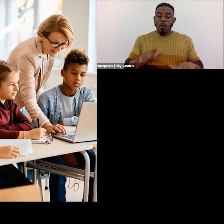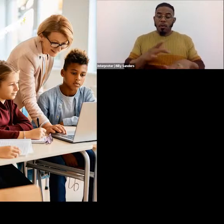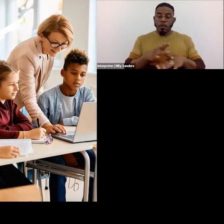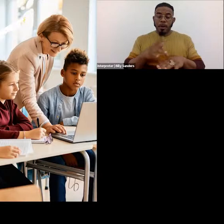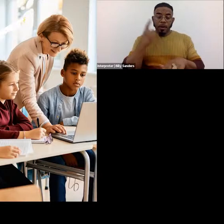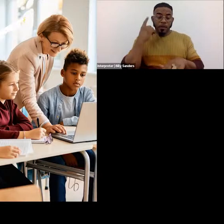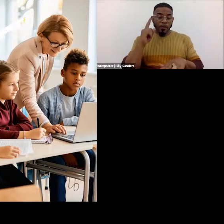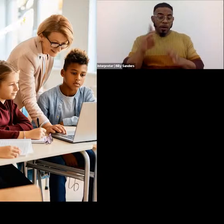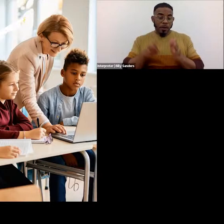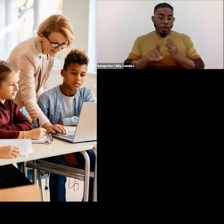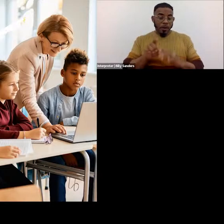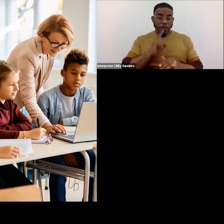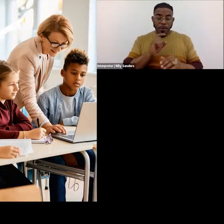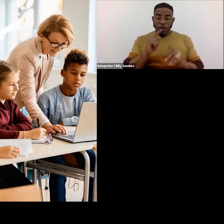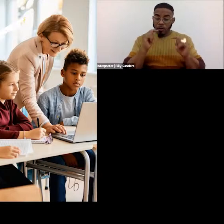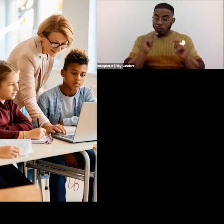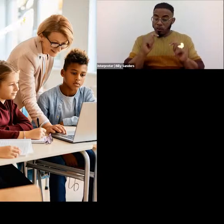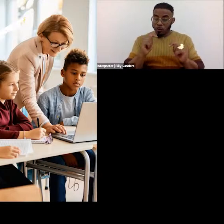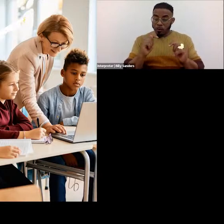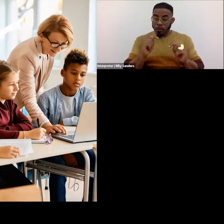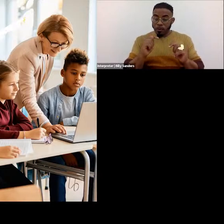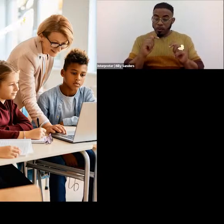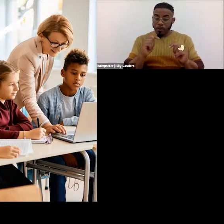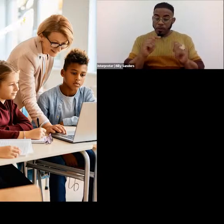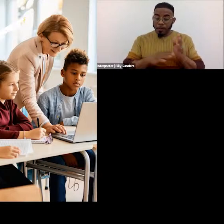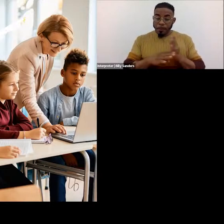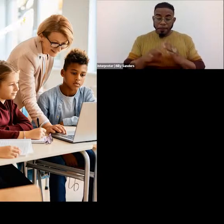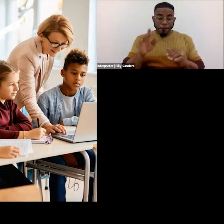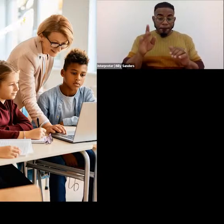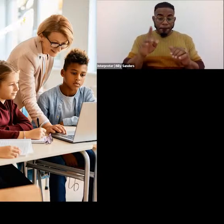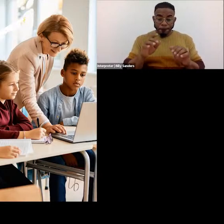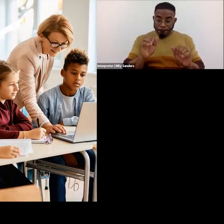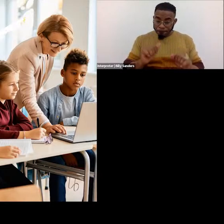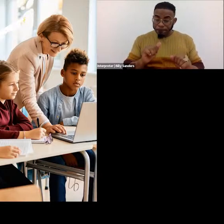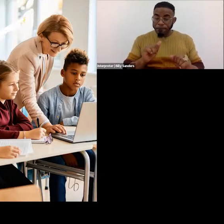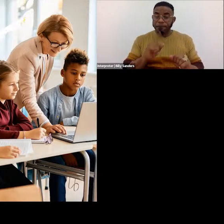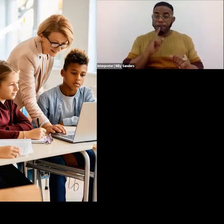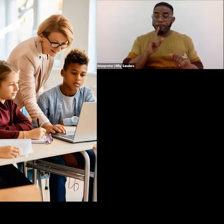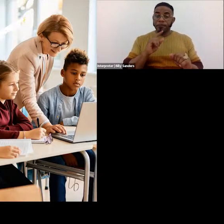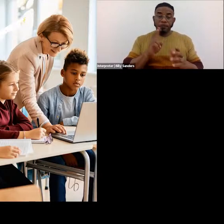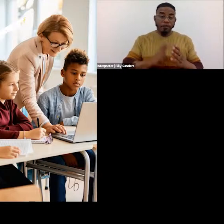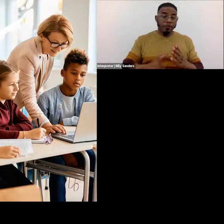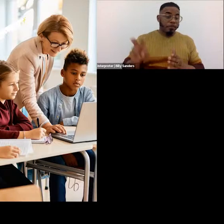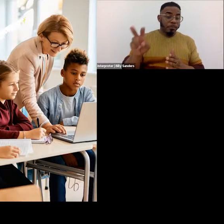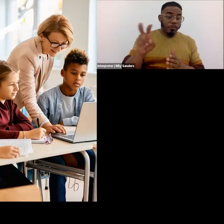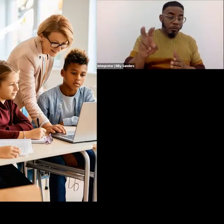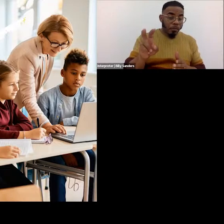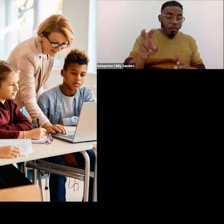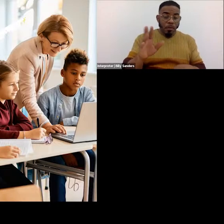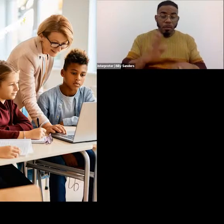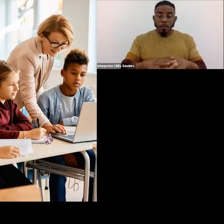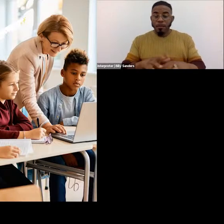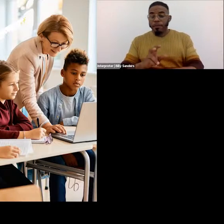for the minor to be tutored in. The minor can't possibly be traveling on a train